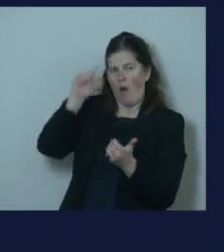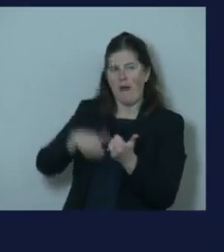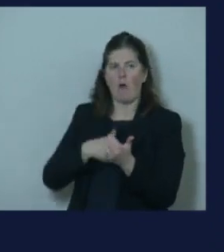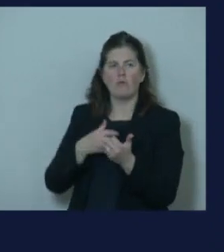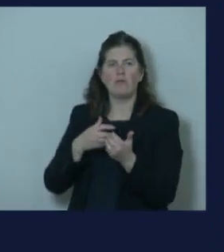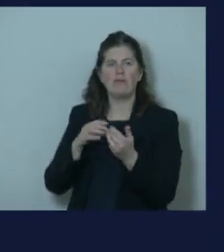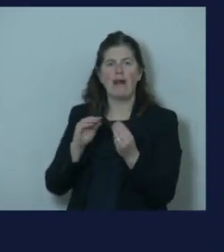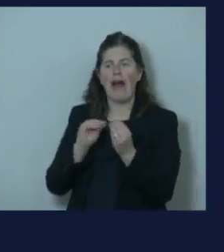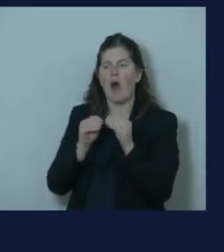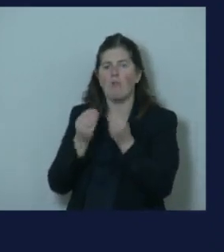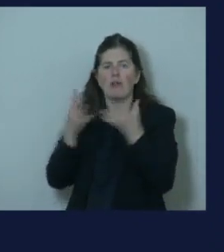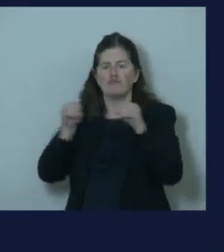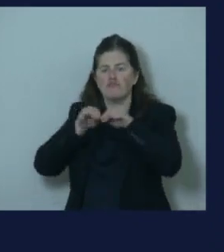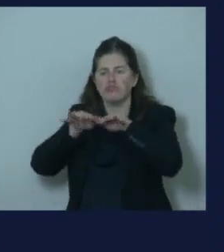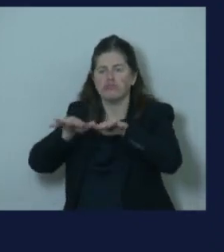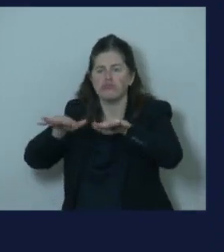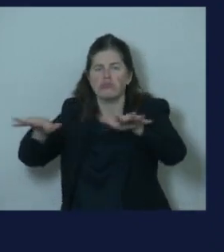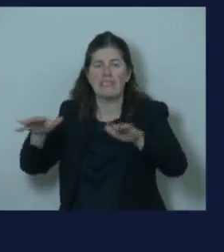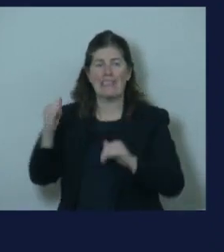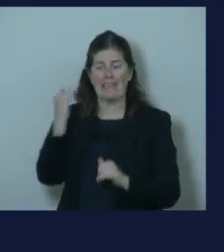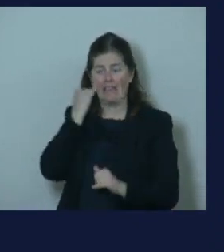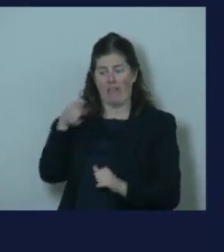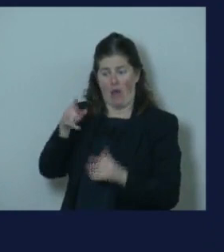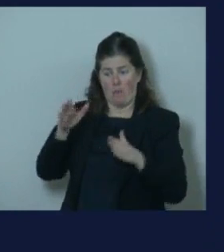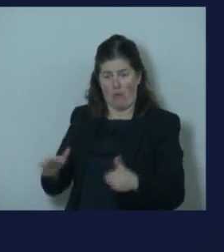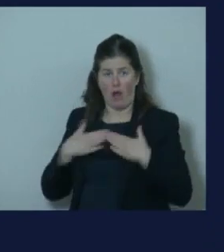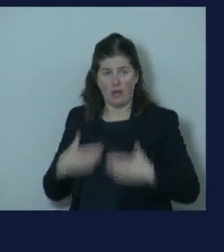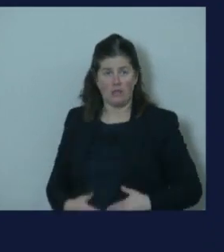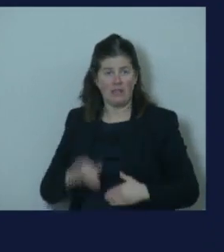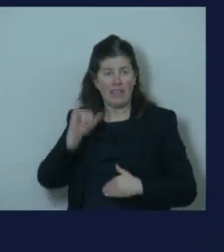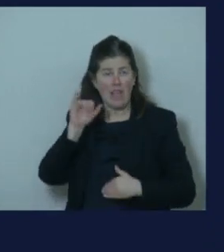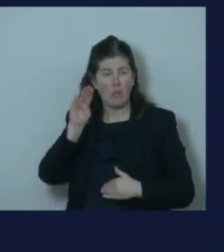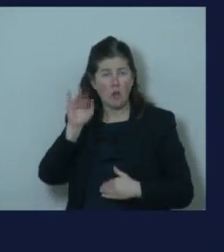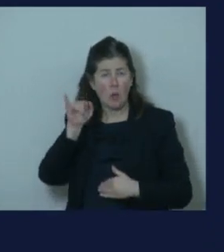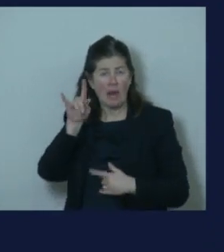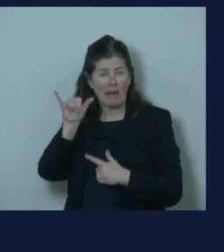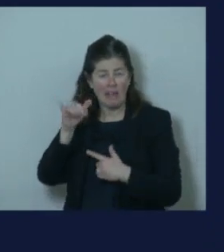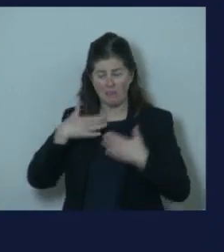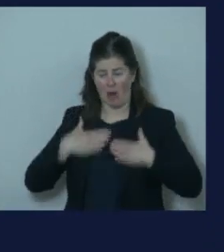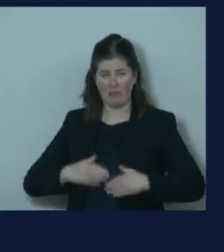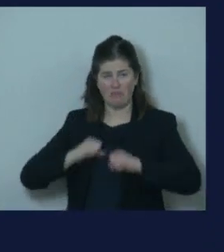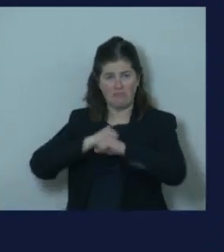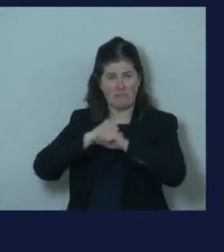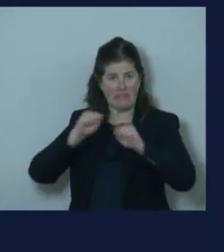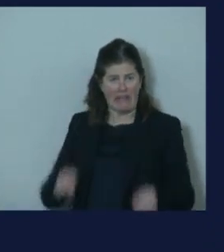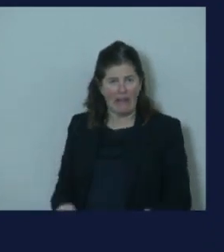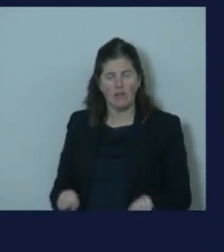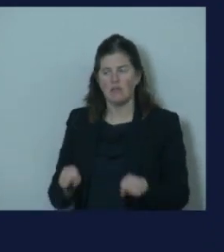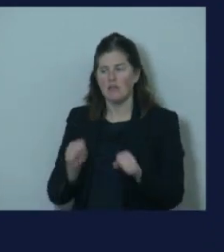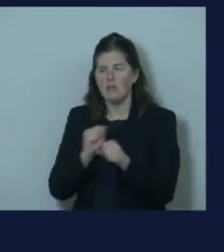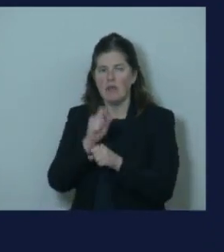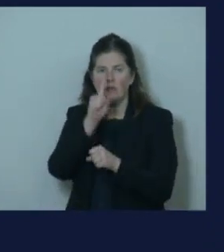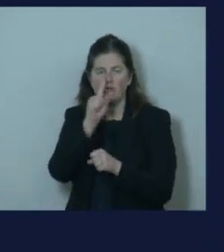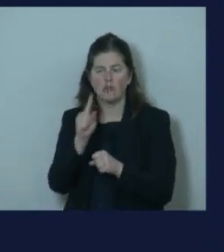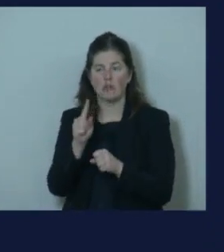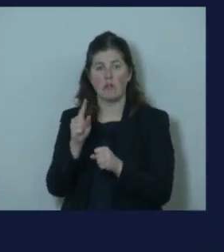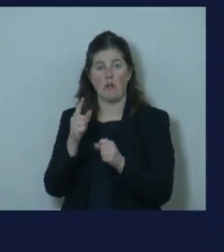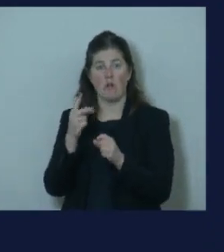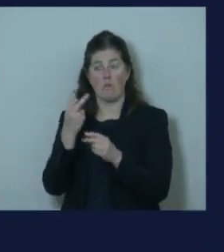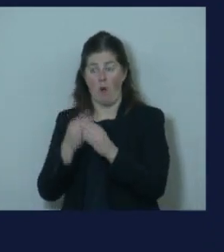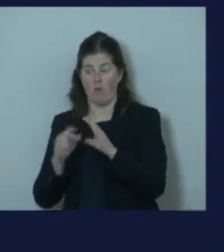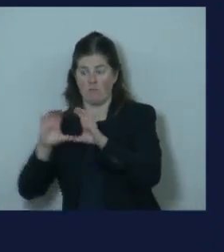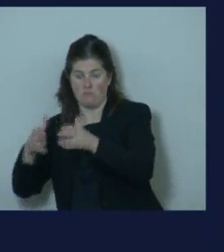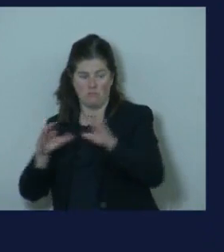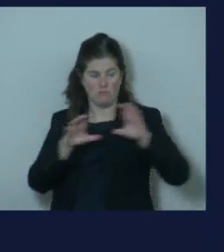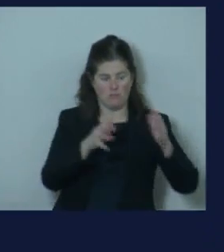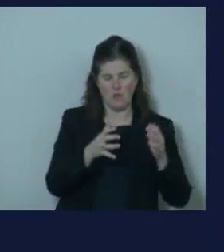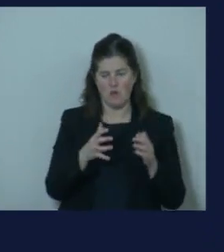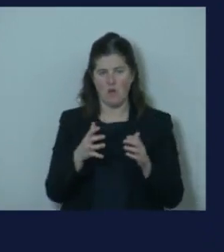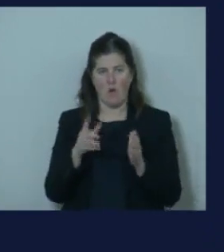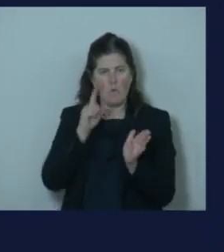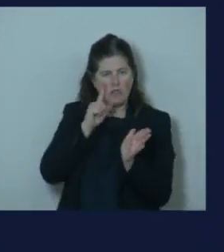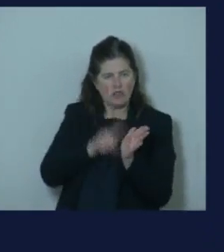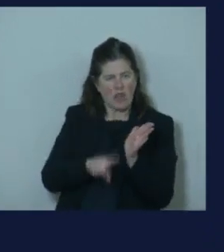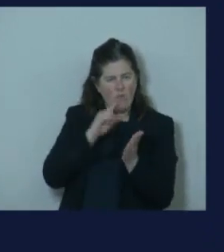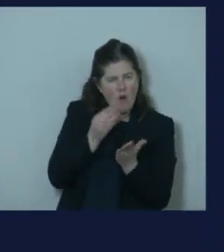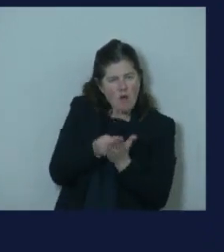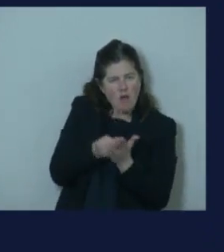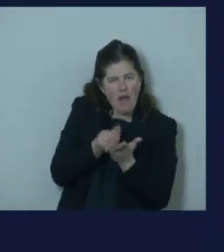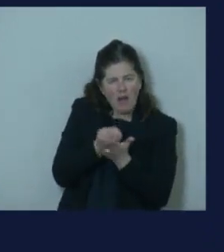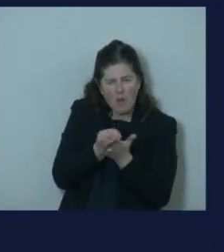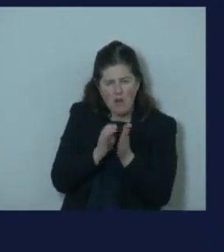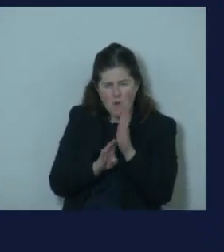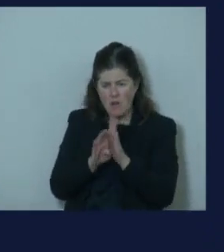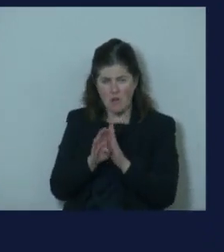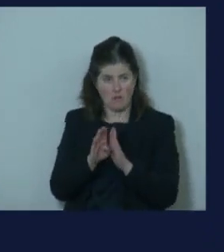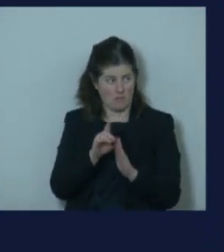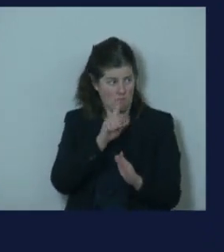THE SECOND KIND OF SURVEILLANCE IS CRITICAL IN THE CONTEXT OF KNOWING EVERYTHING WE CAN ABOUT THE PREVALENCE OF THE VIRUS, IMMUNITY TO THE VIRUS, AND BEING ABLE TO ASSURE BOTH CONSUMERS